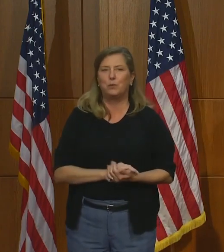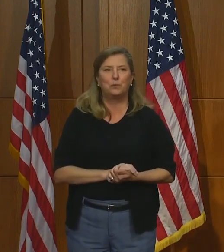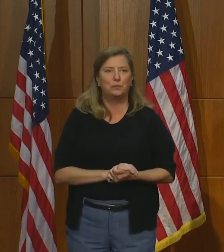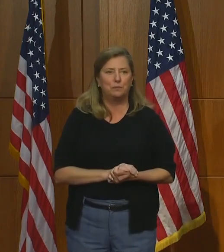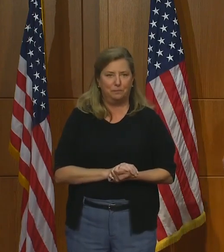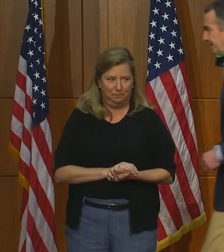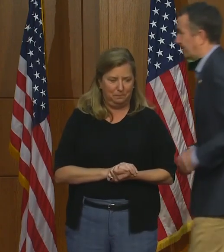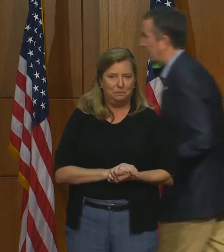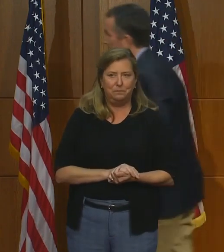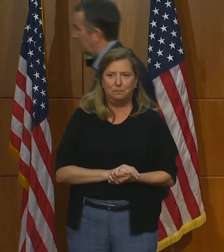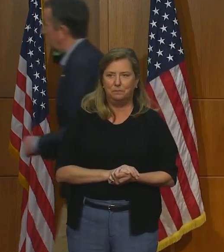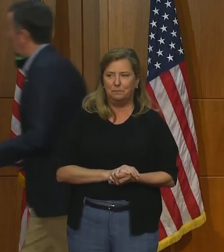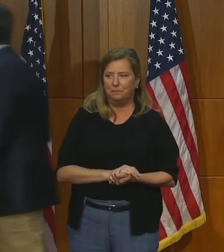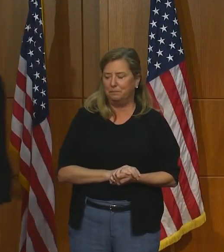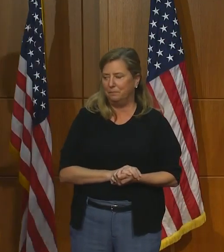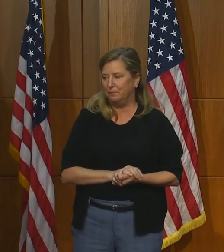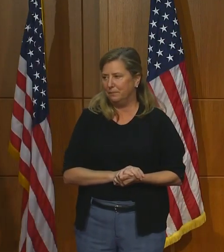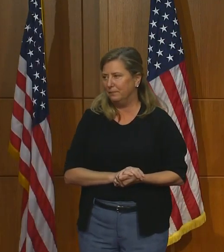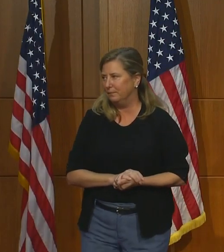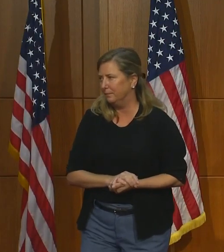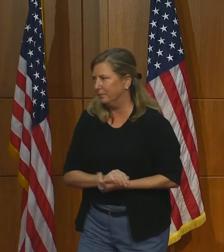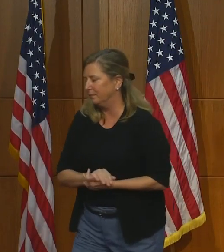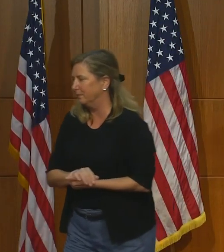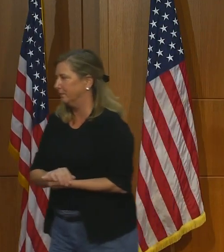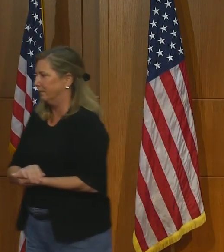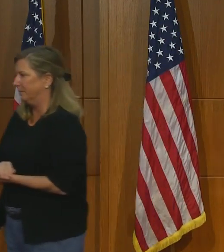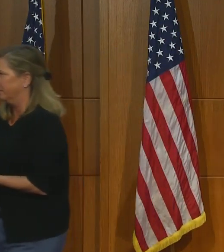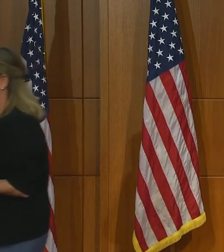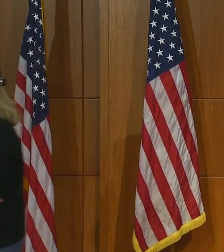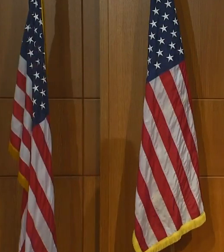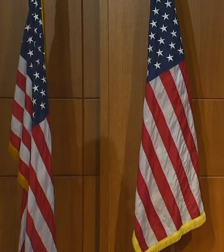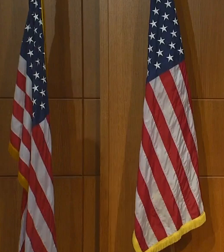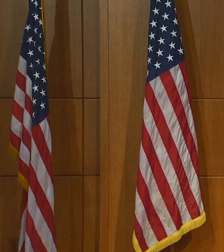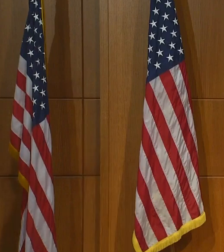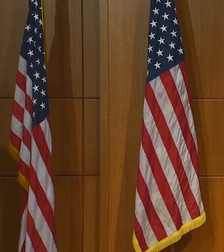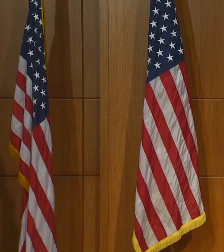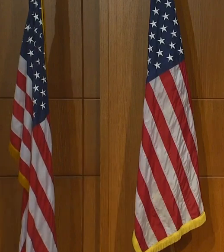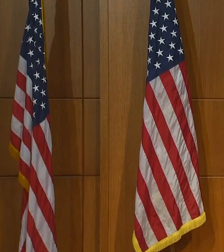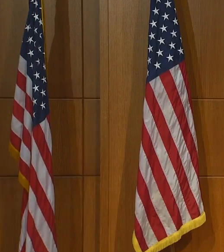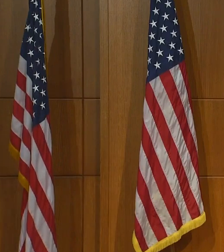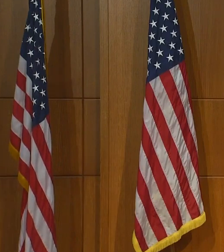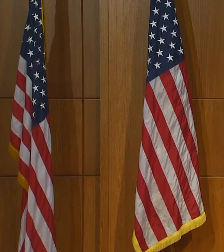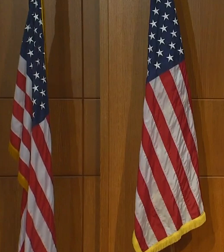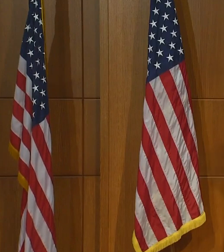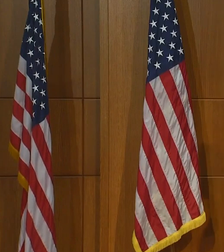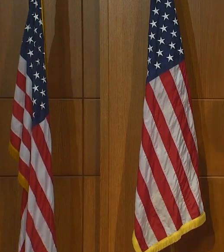FORWARD TO BEING WITH YOU ON THURSDAY THANK YOU.